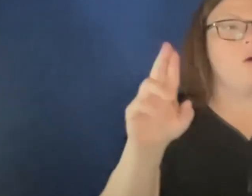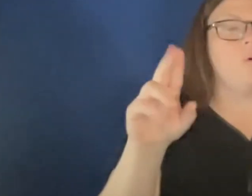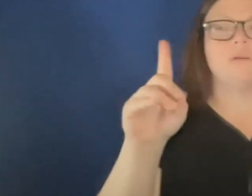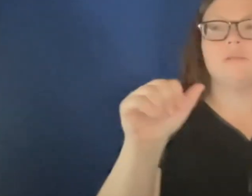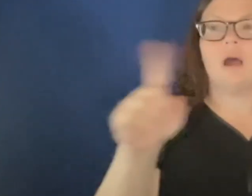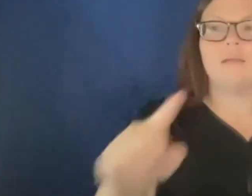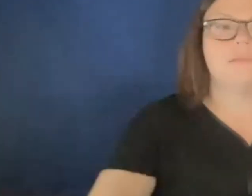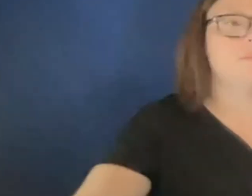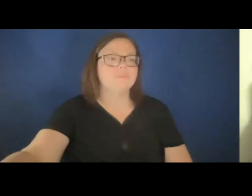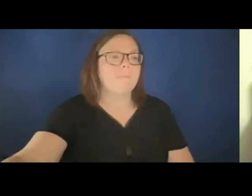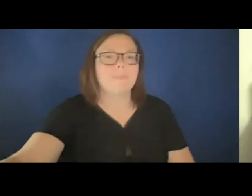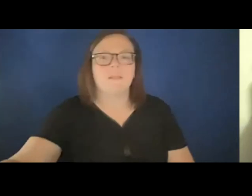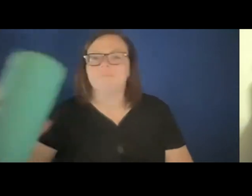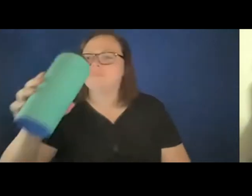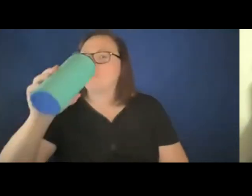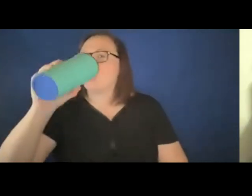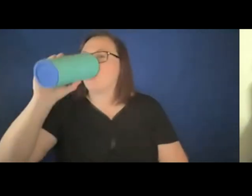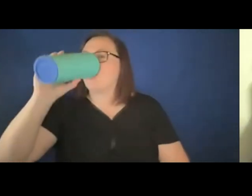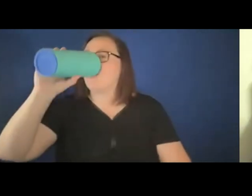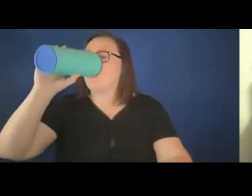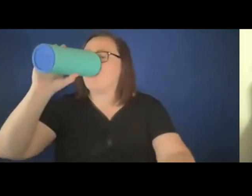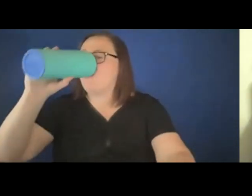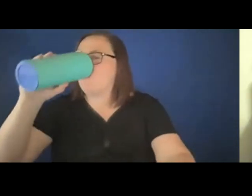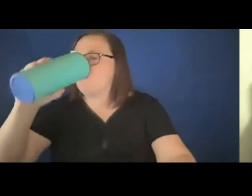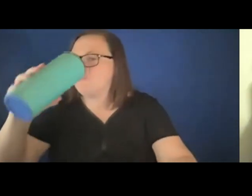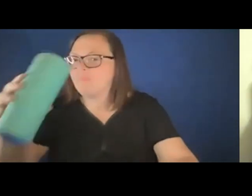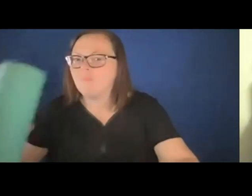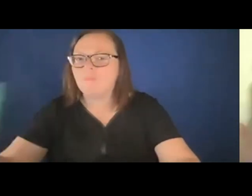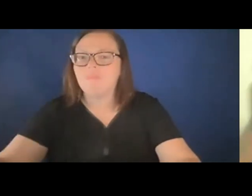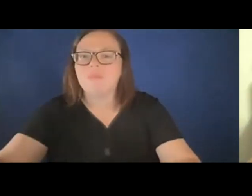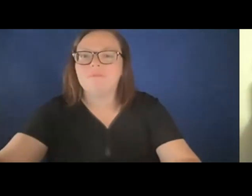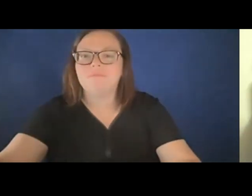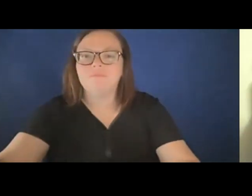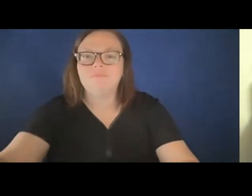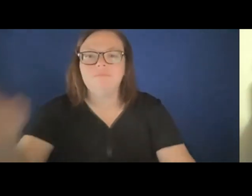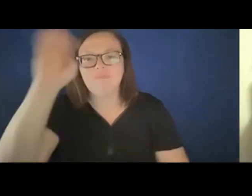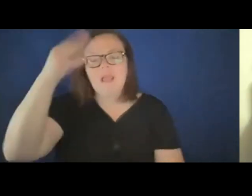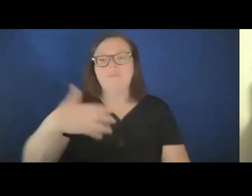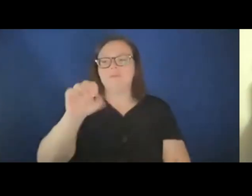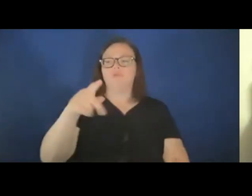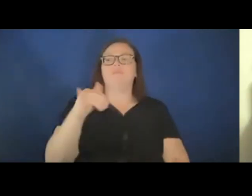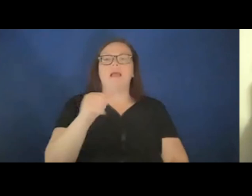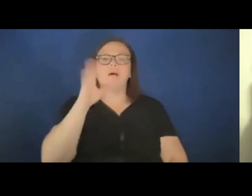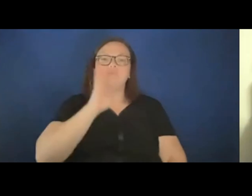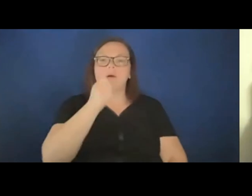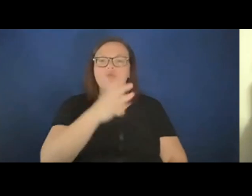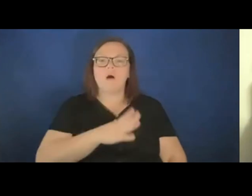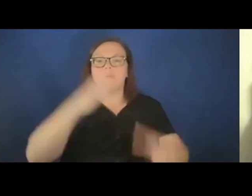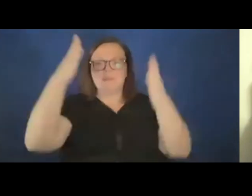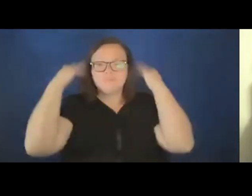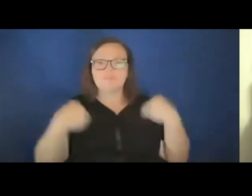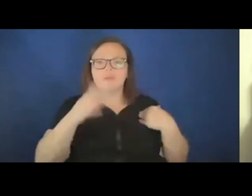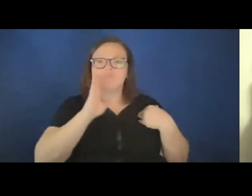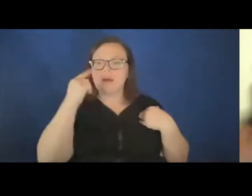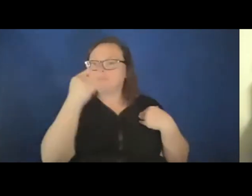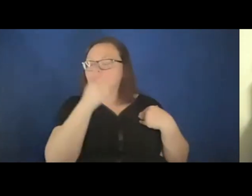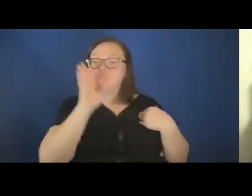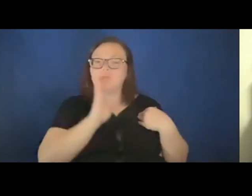Hi, I'm Sophia. I am a brown woman with long dark hair, brown eyes, I have on my favorite